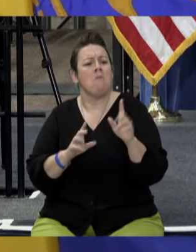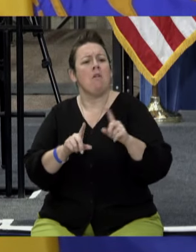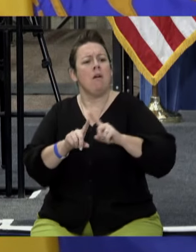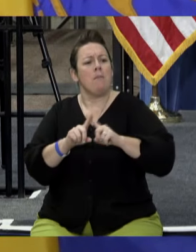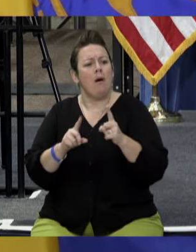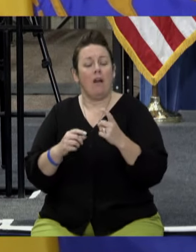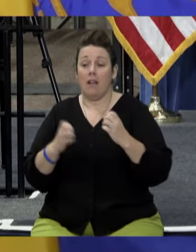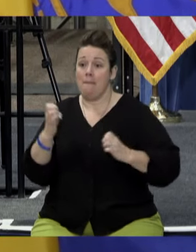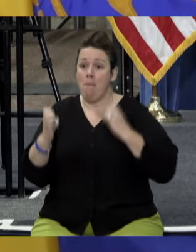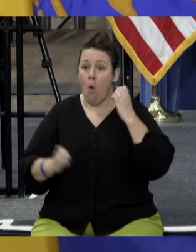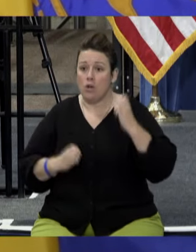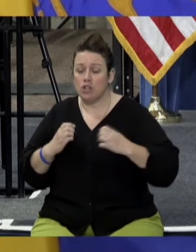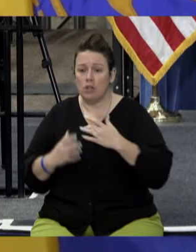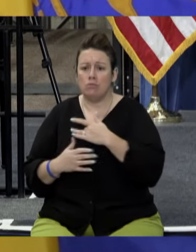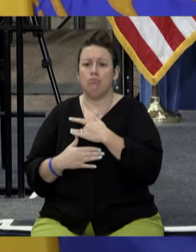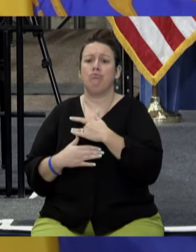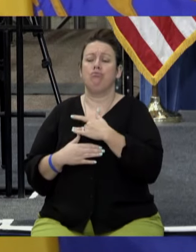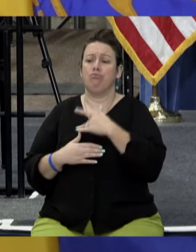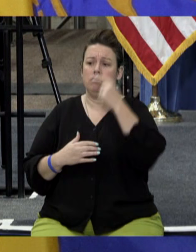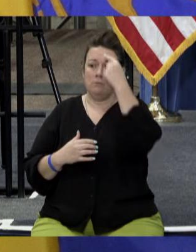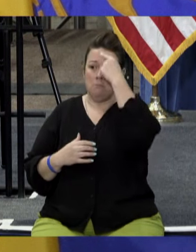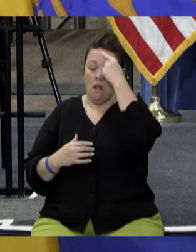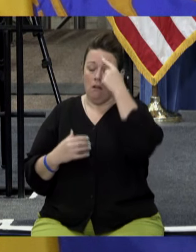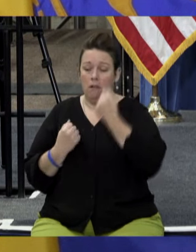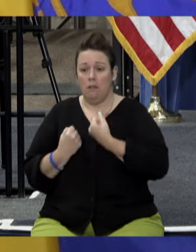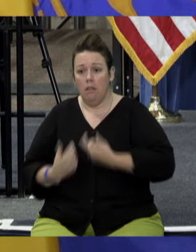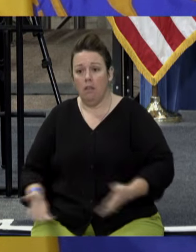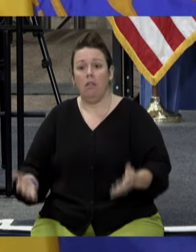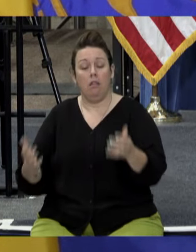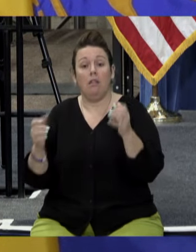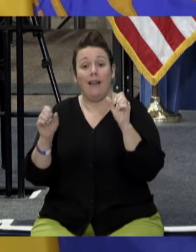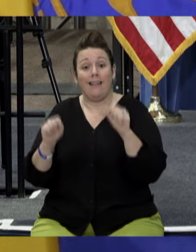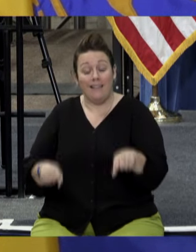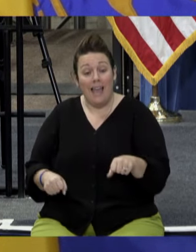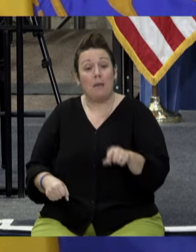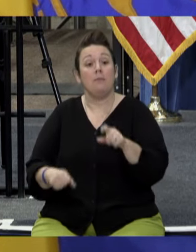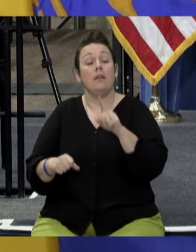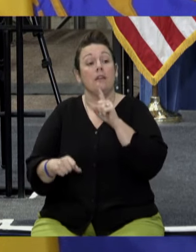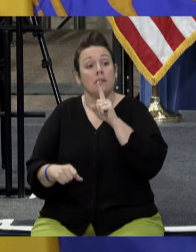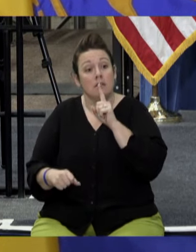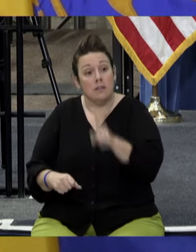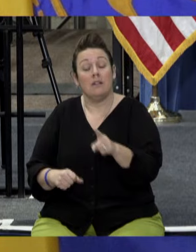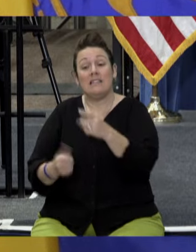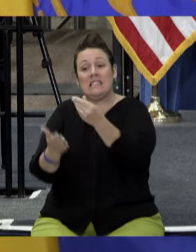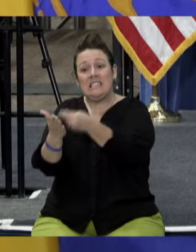emotional and it's very mental at the same time. And it can be extremely expensive.